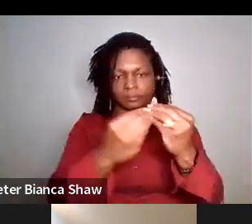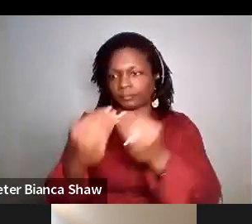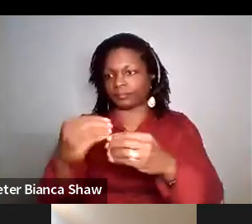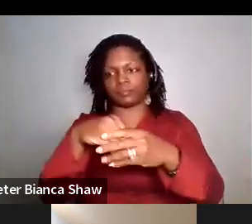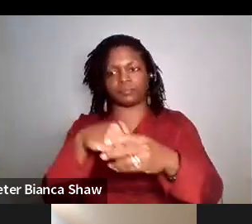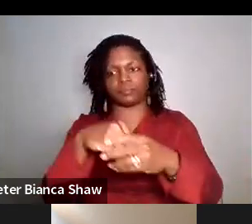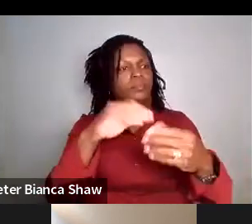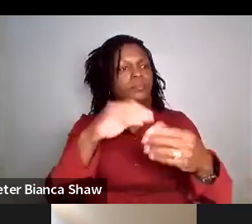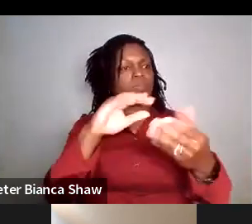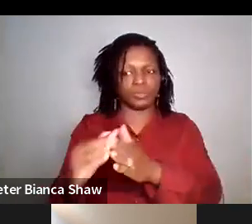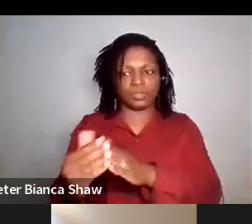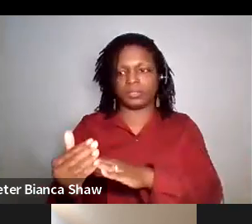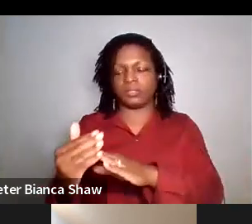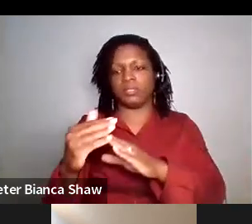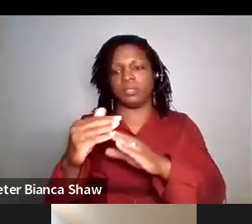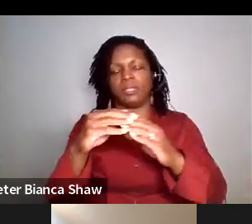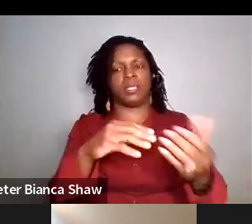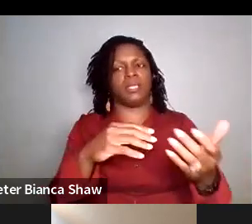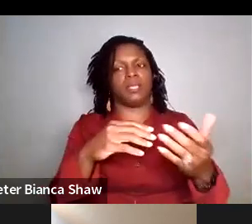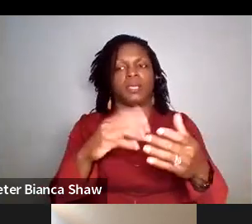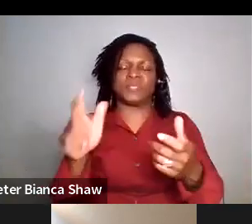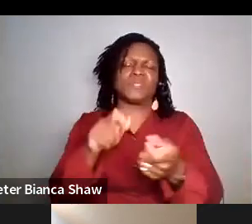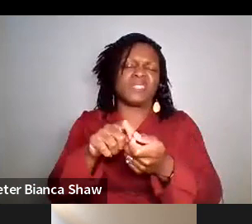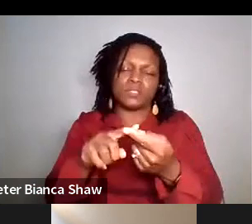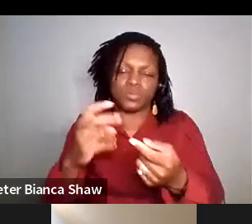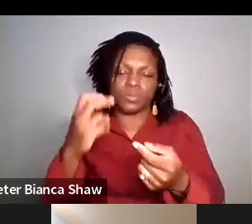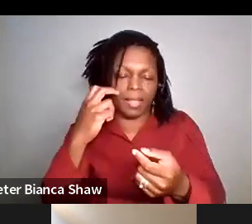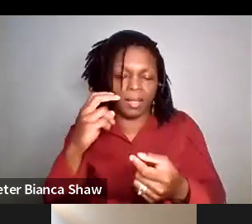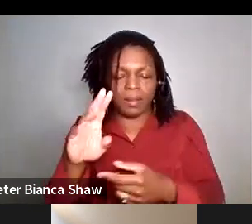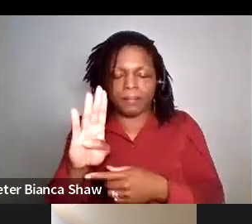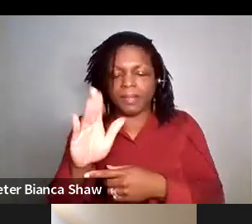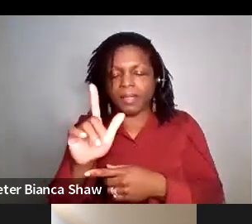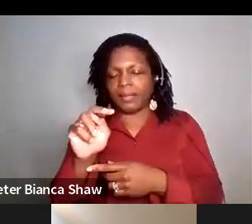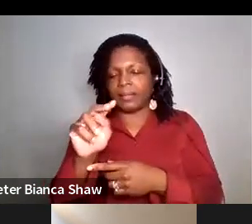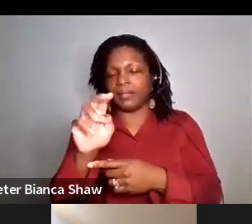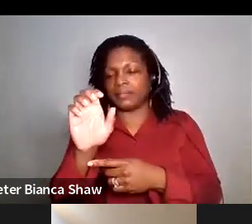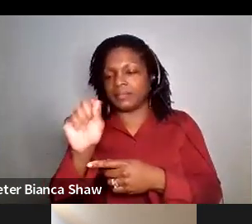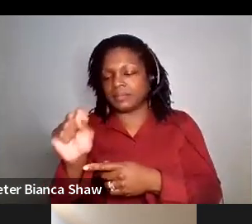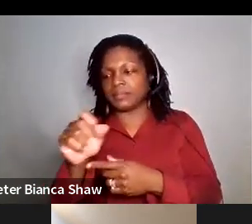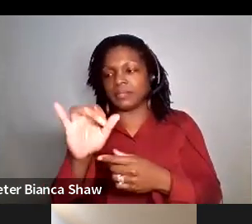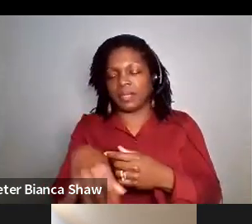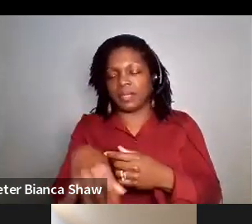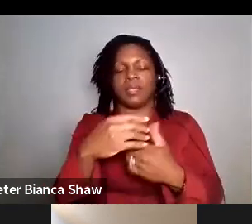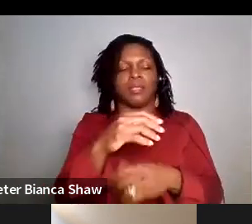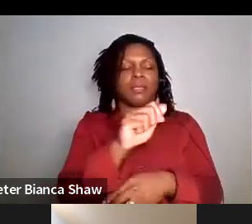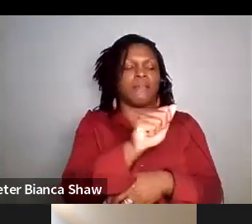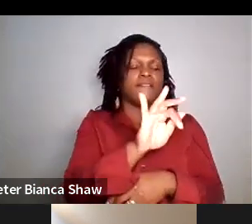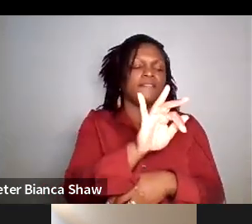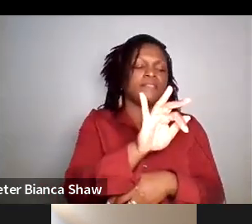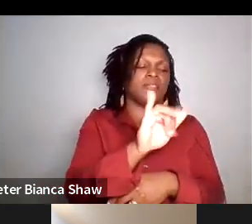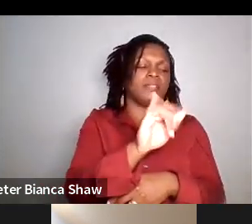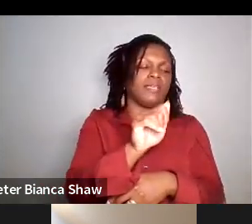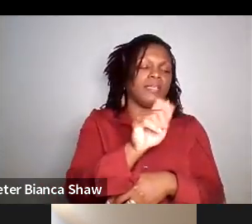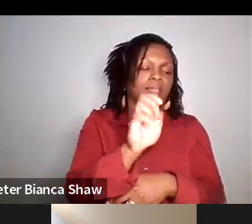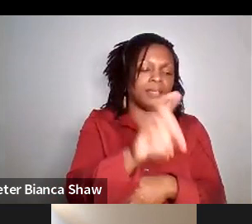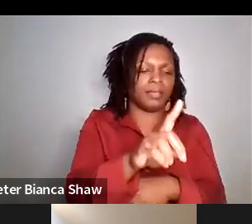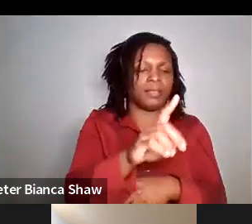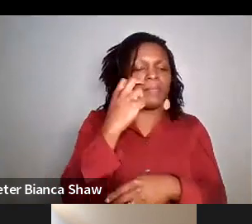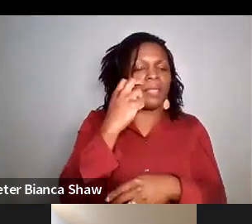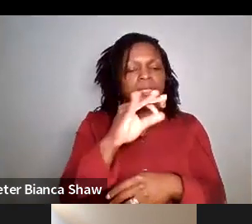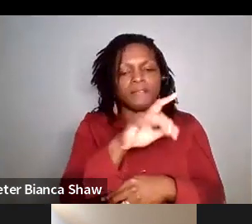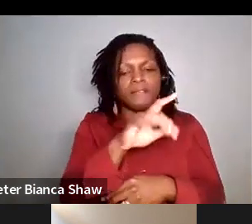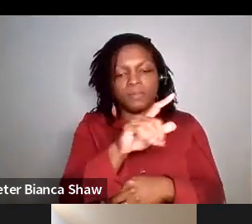And specific to blindness would be the affiliated bond of Louisiana or the National Federation of the blind.